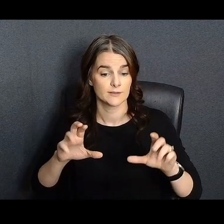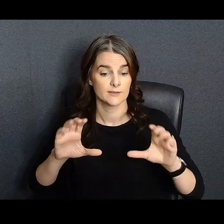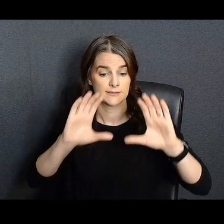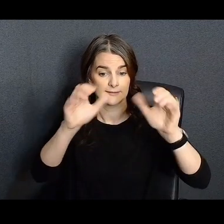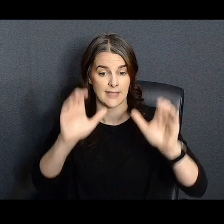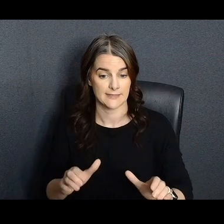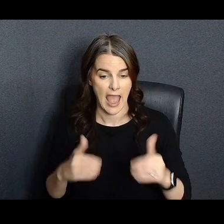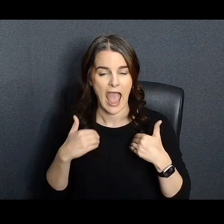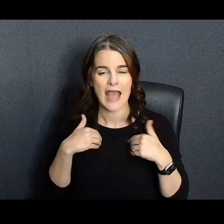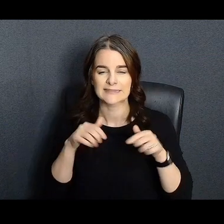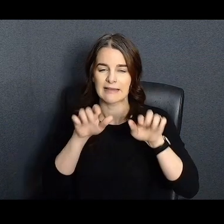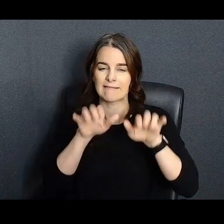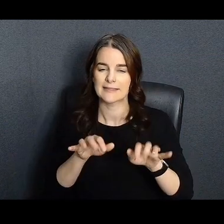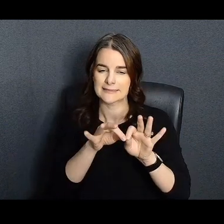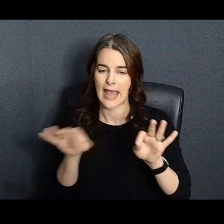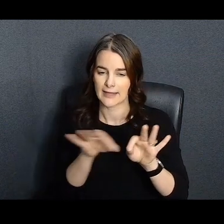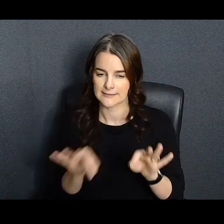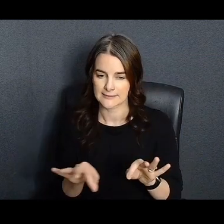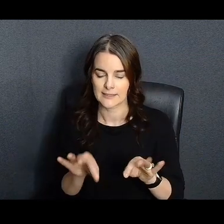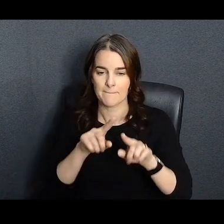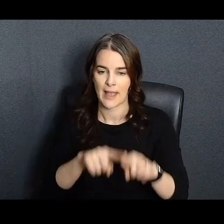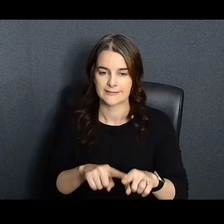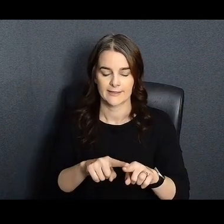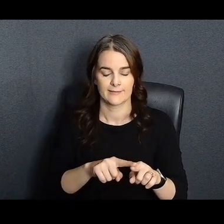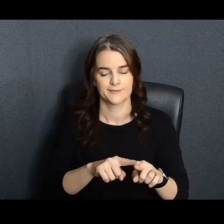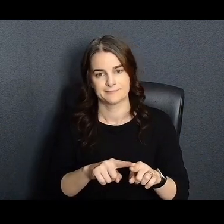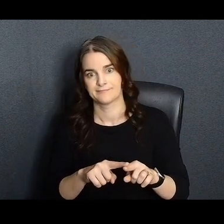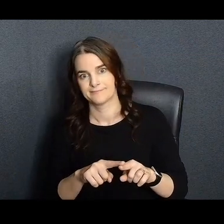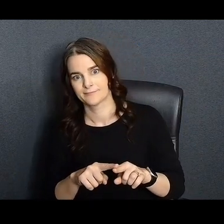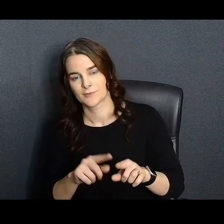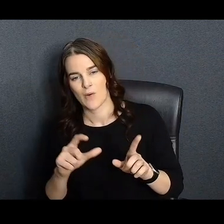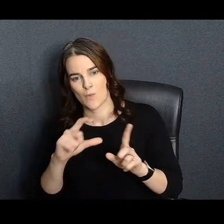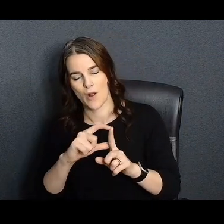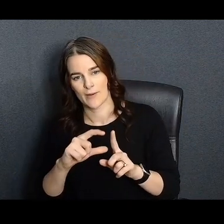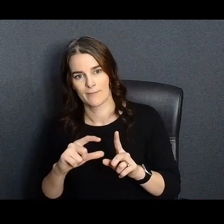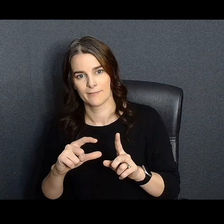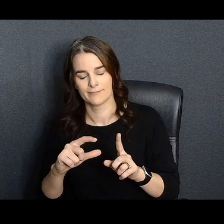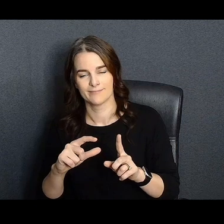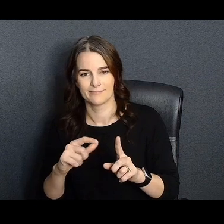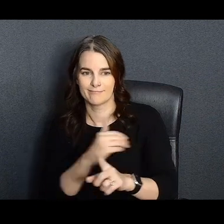hence WordPower, capabilities as well.